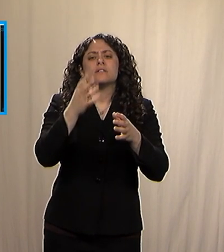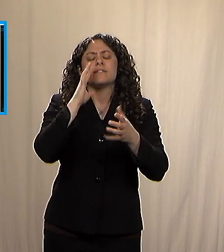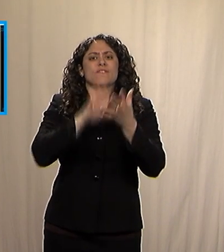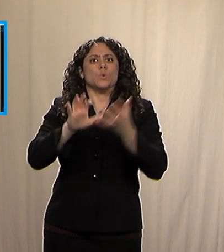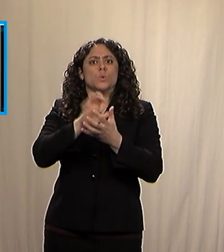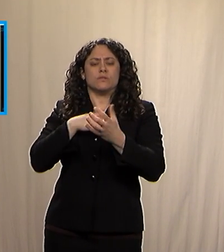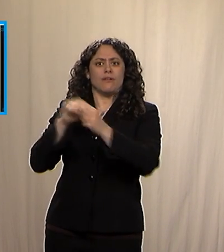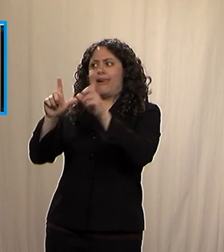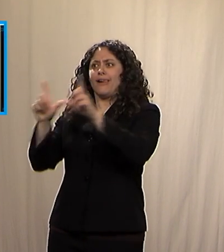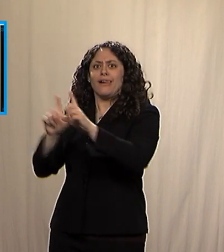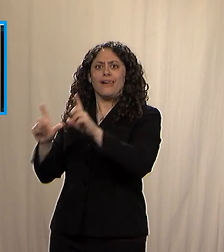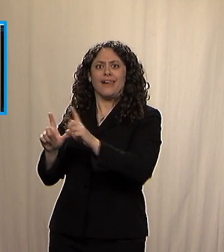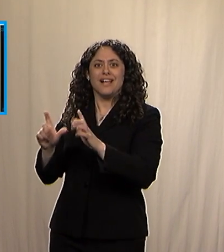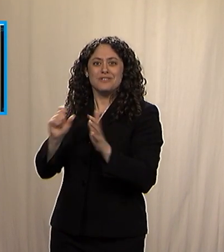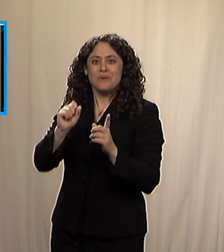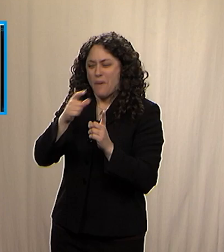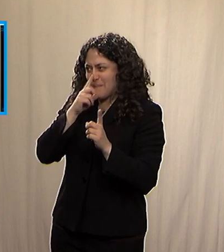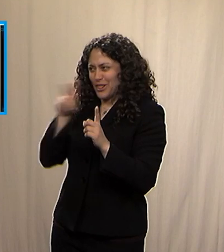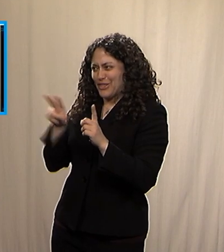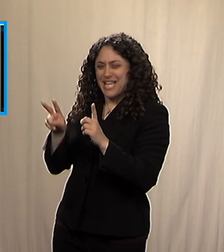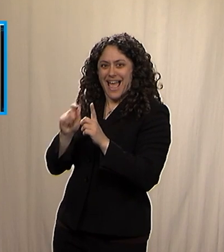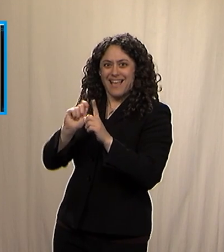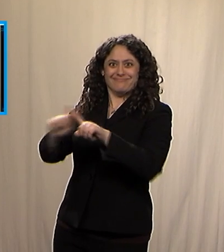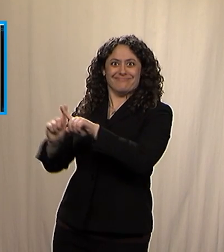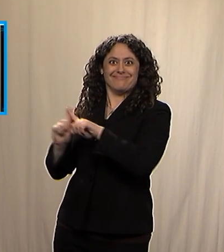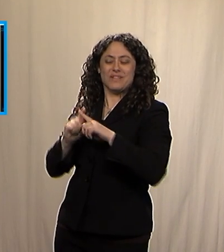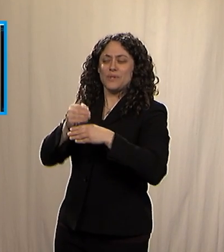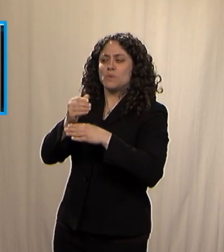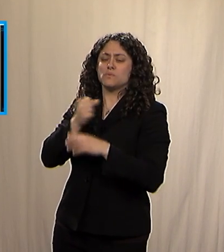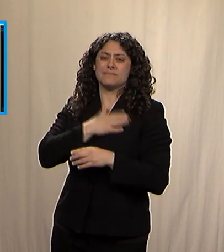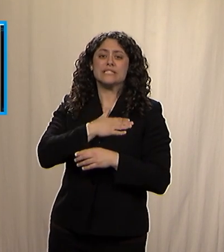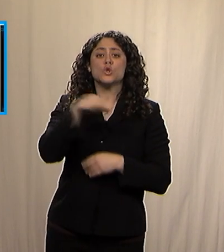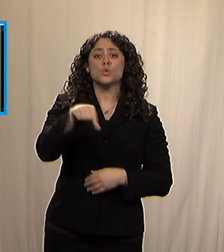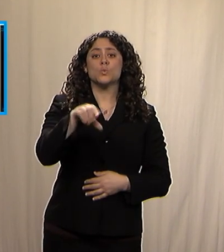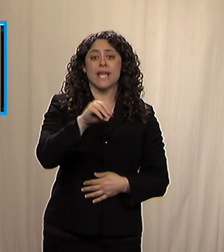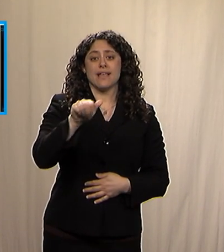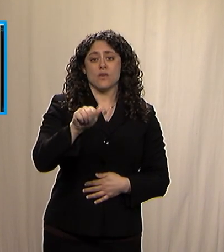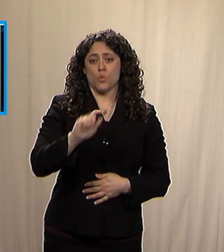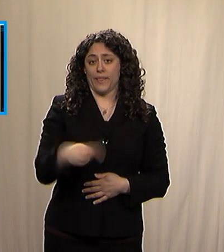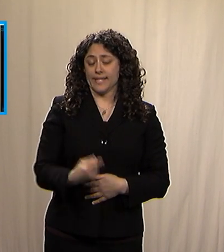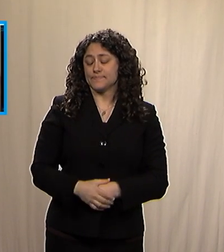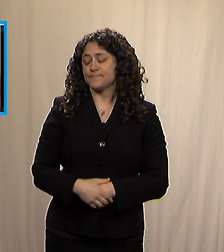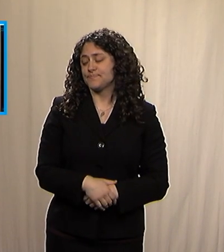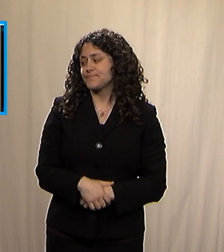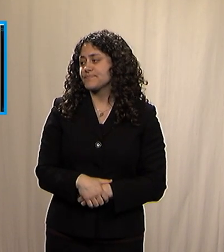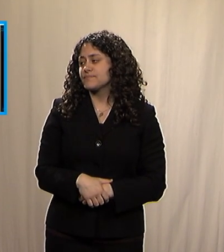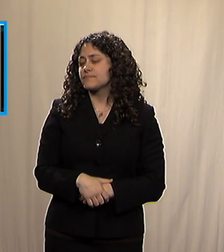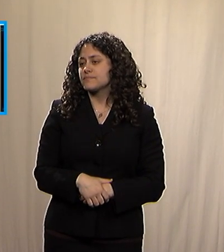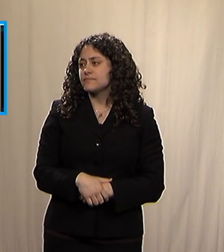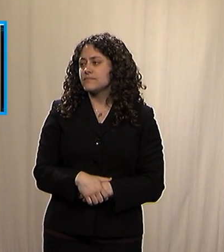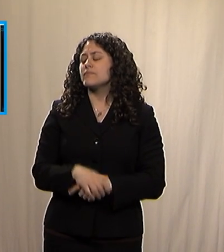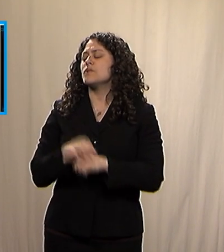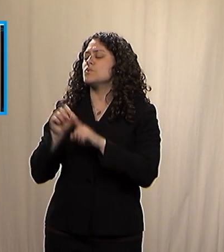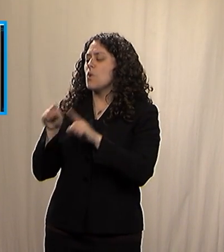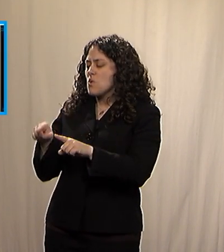So I'm trying to look at the multiple windows. All right. So I did answer that we will make the PowerPoint available.